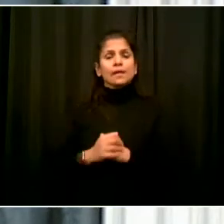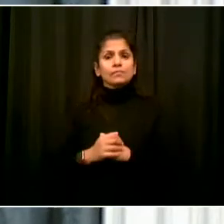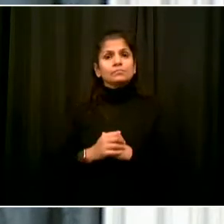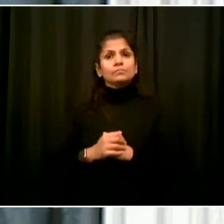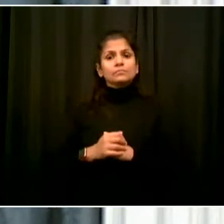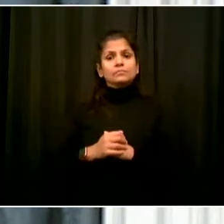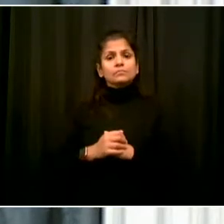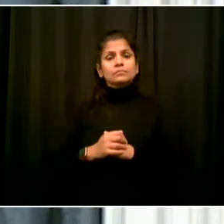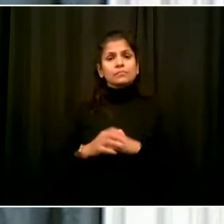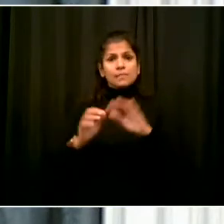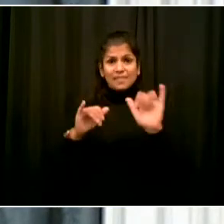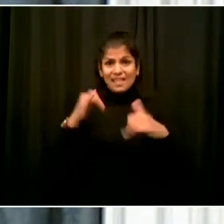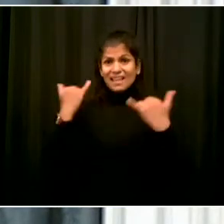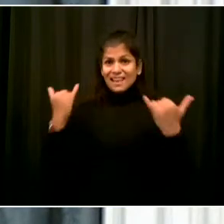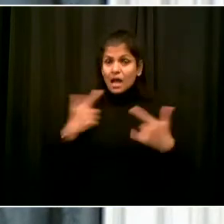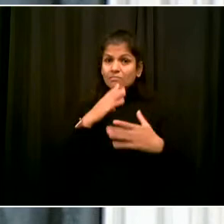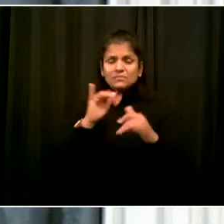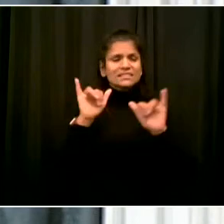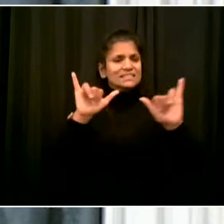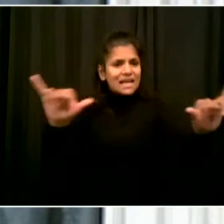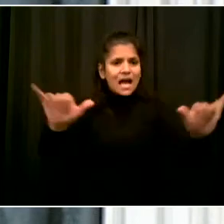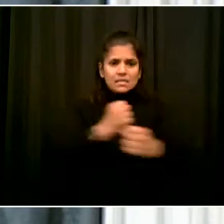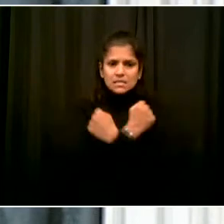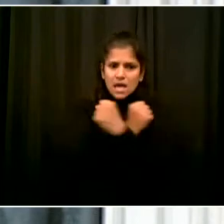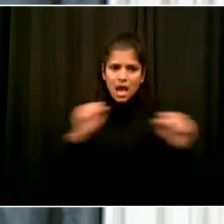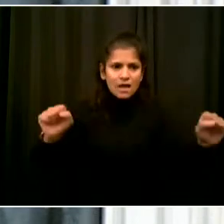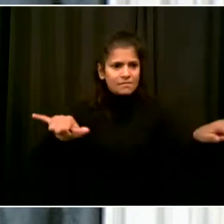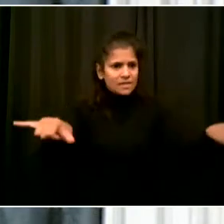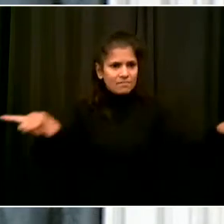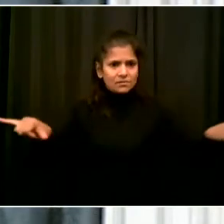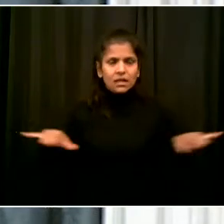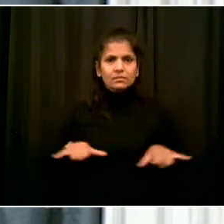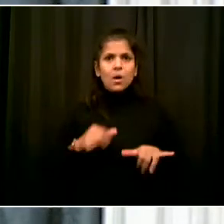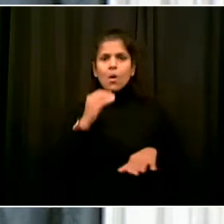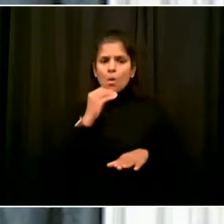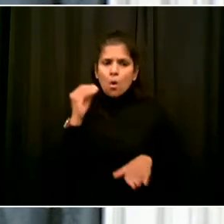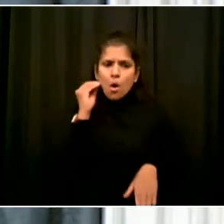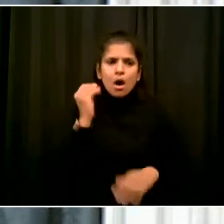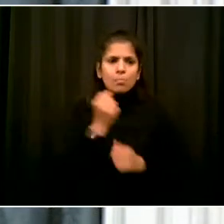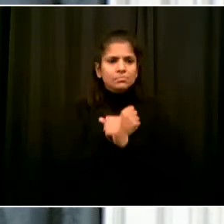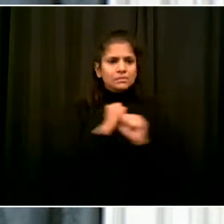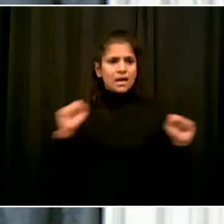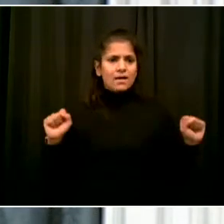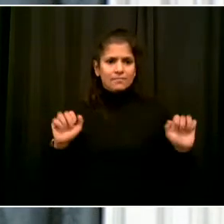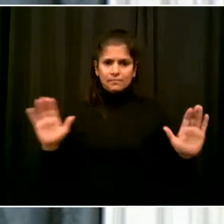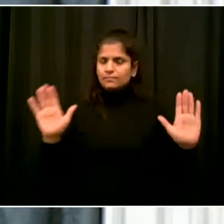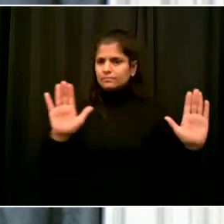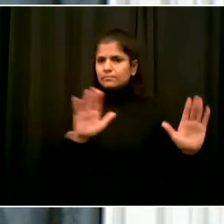FOR THE HOLIDAYS. AYST SAFE, STAY HOME. DO NOT TRAVEL